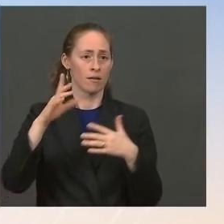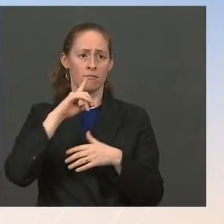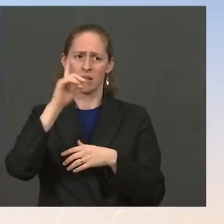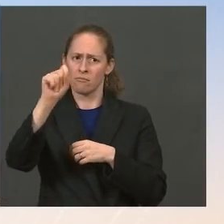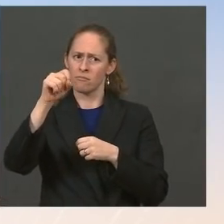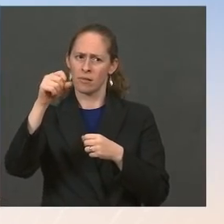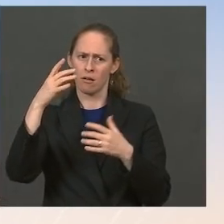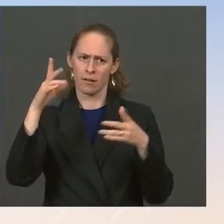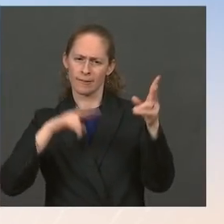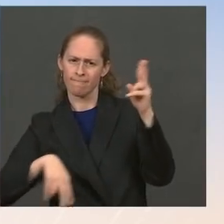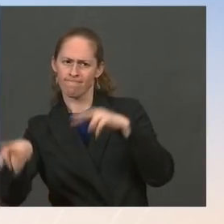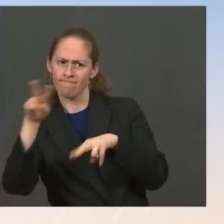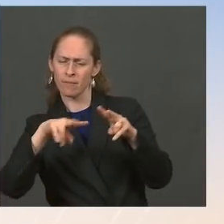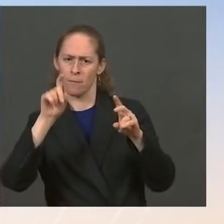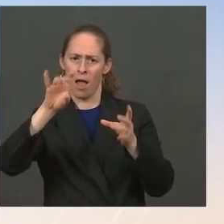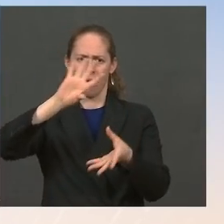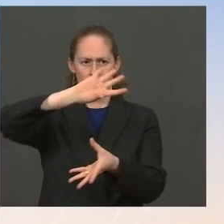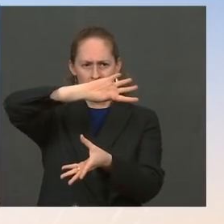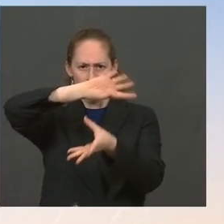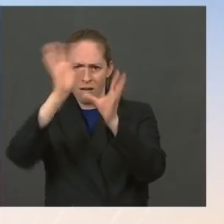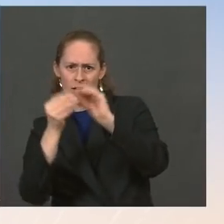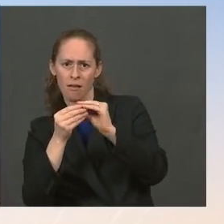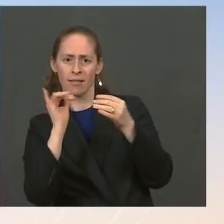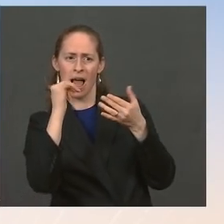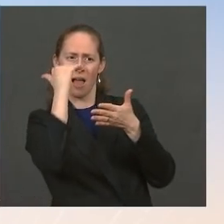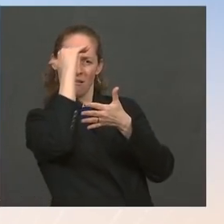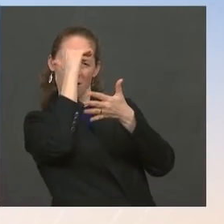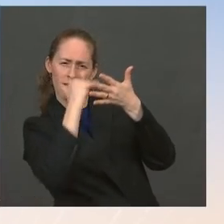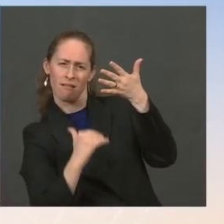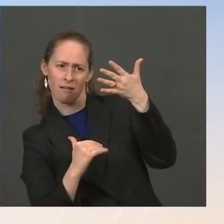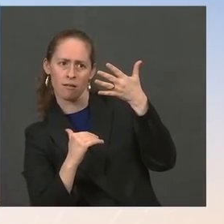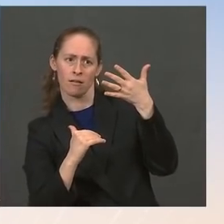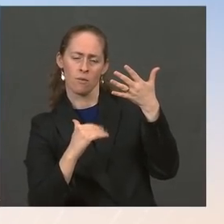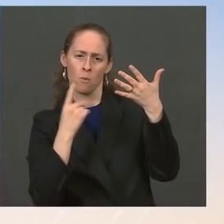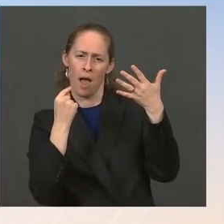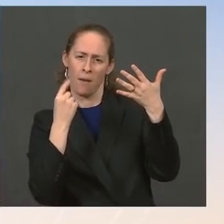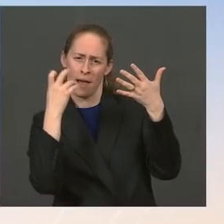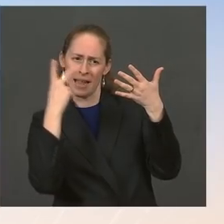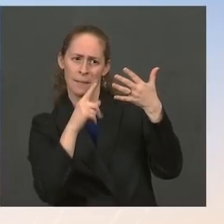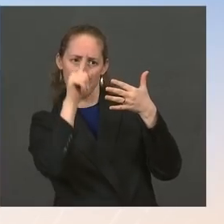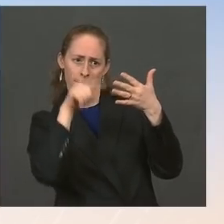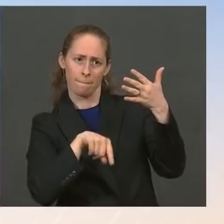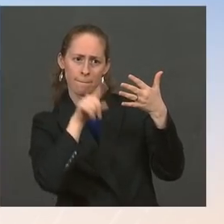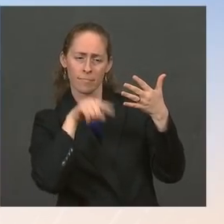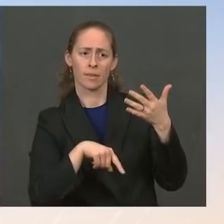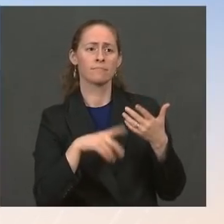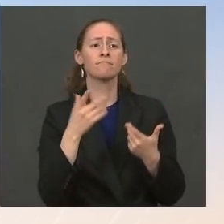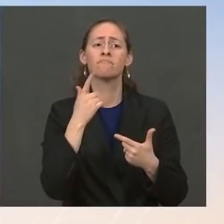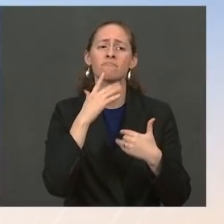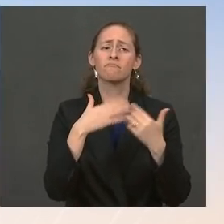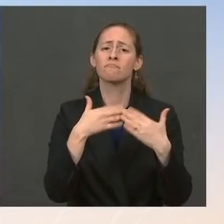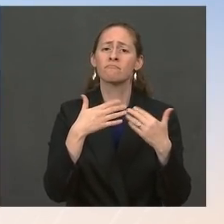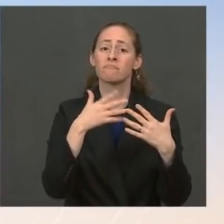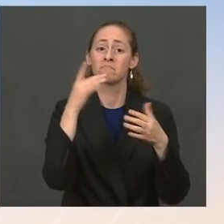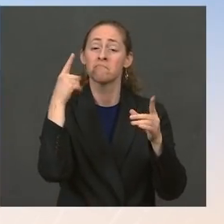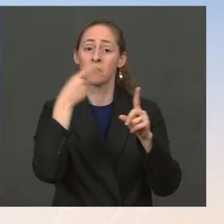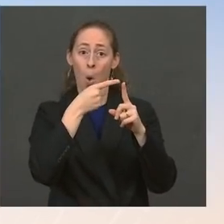the totality of packages of what is included. This bill, no matter what -- everybody supports universal pre-K,